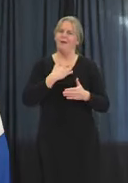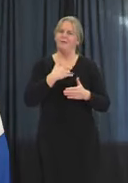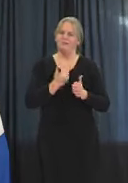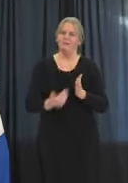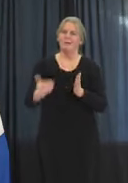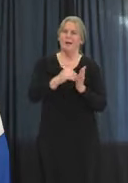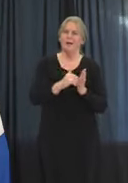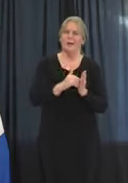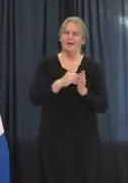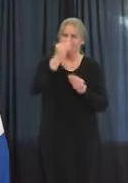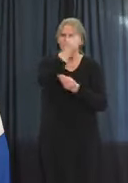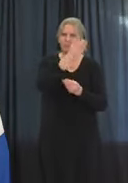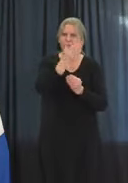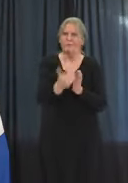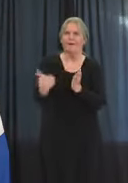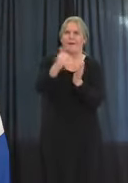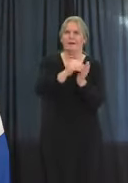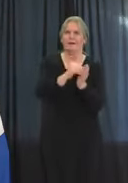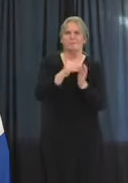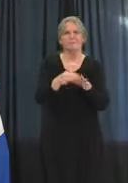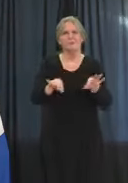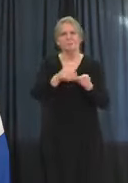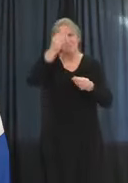in repeating some of the most important messages.